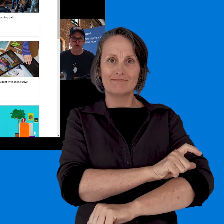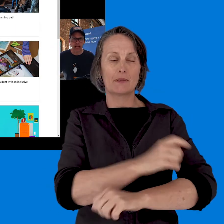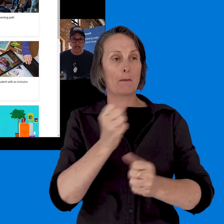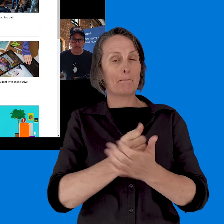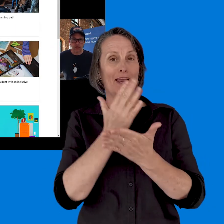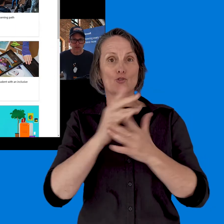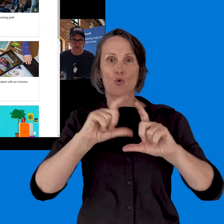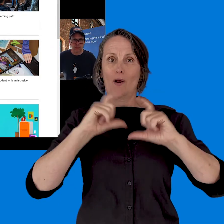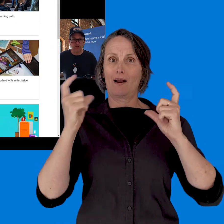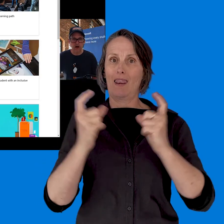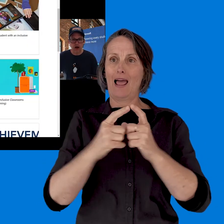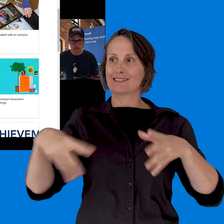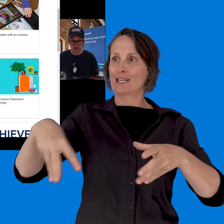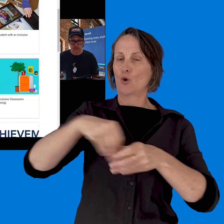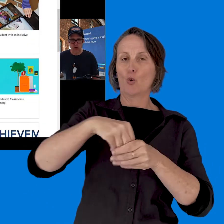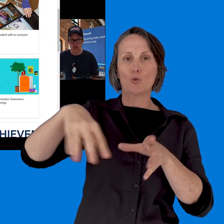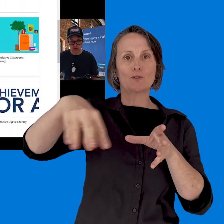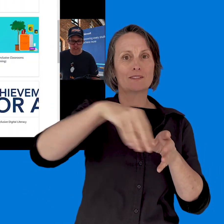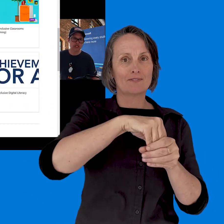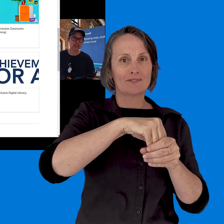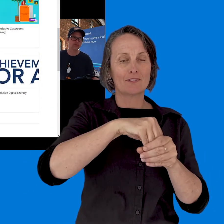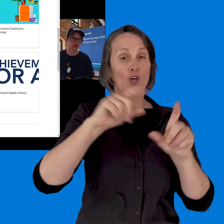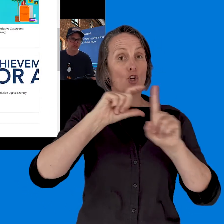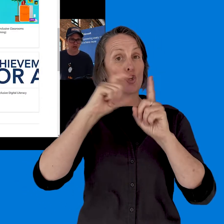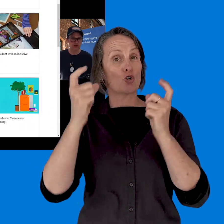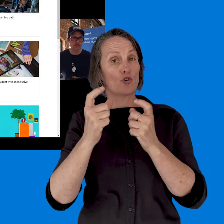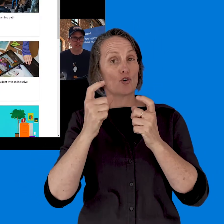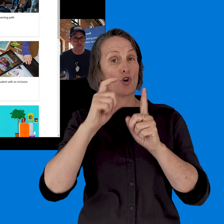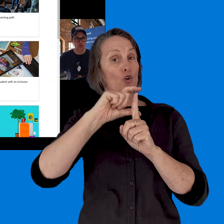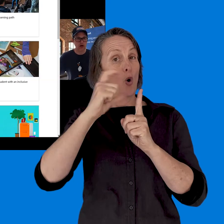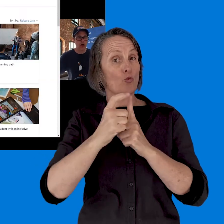creating inclusive environments, cultural leadership, those kinds of things as well.